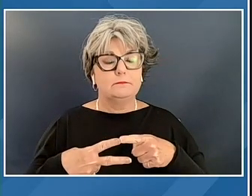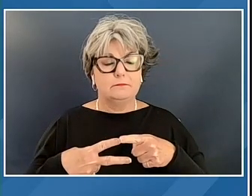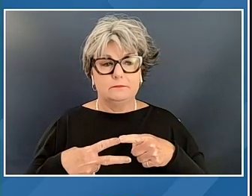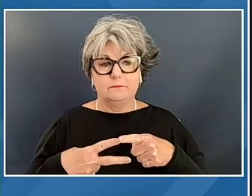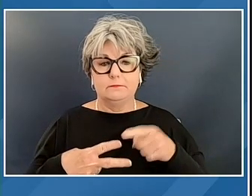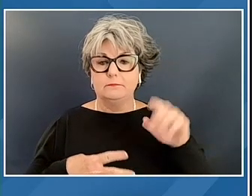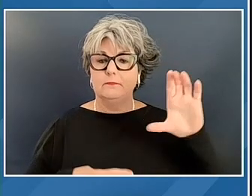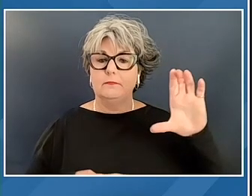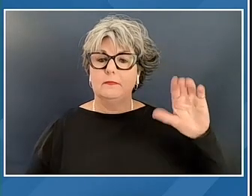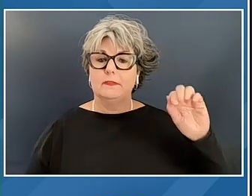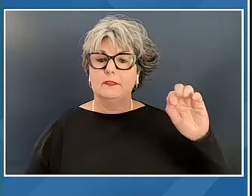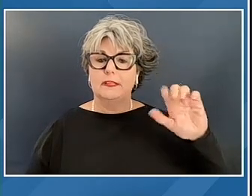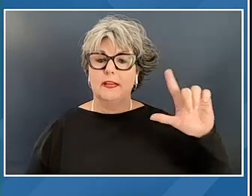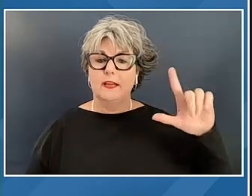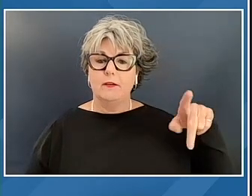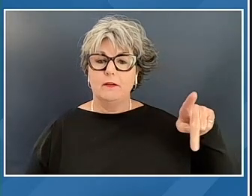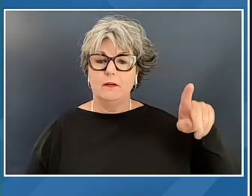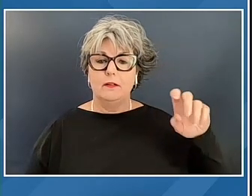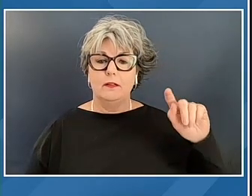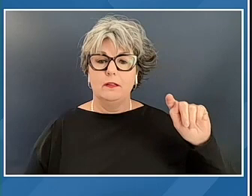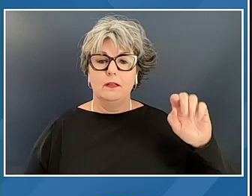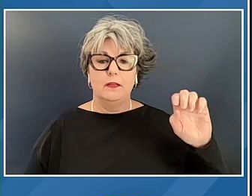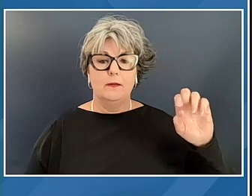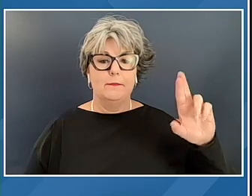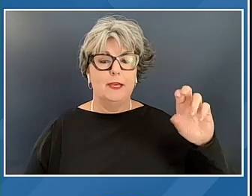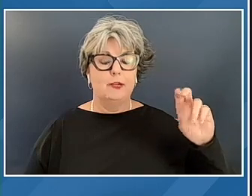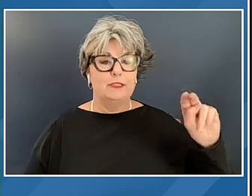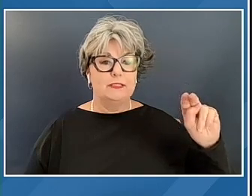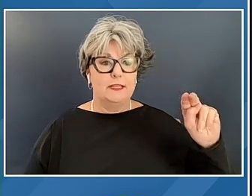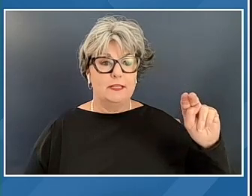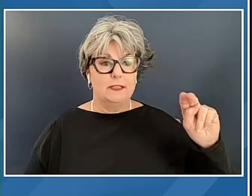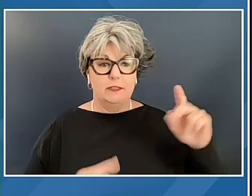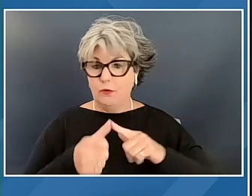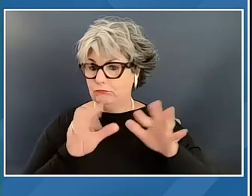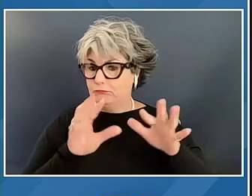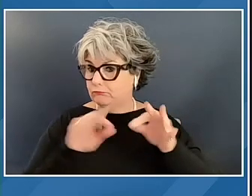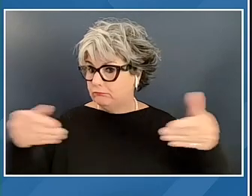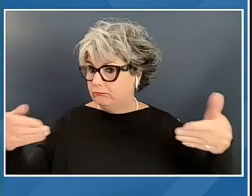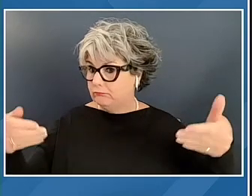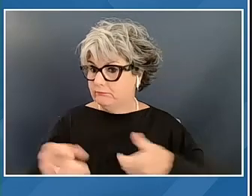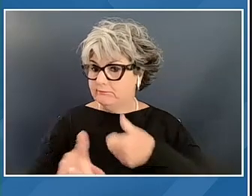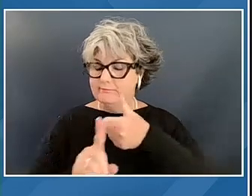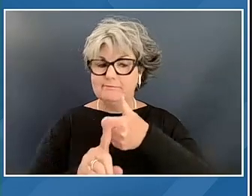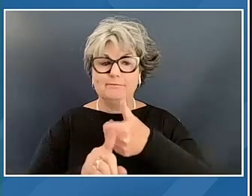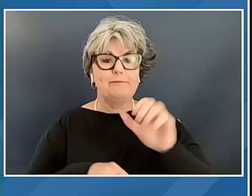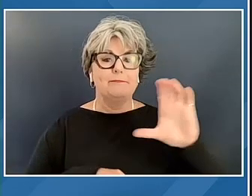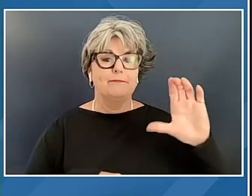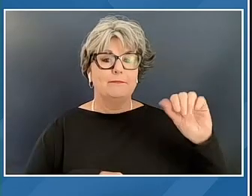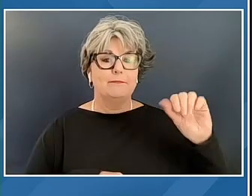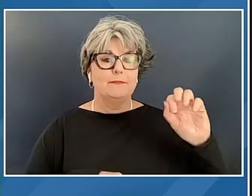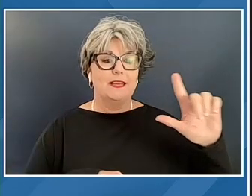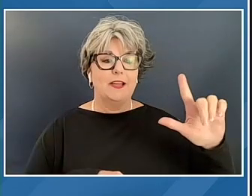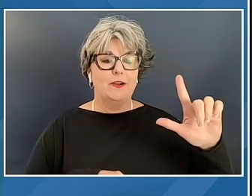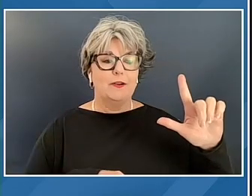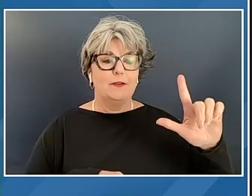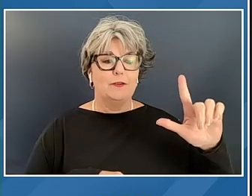Carol, you want to give us a little introduction of yourself? Hi, I'm Carol Peterson from Langston